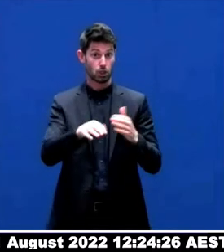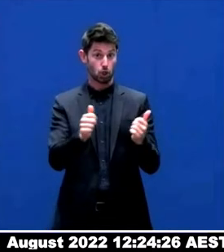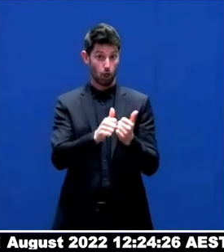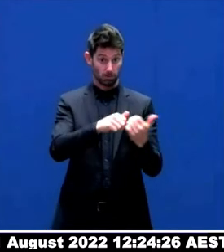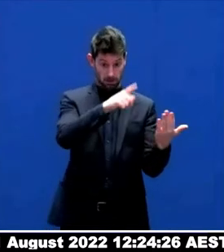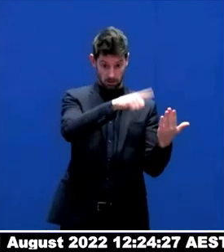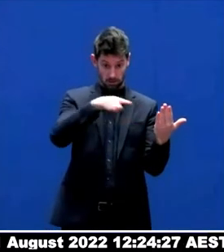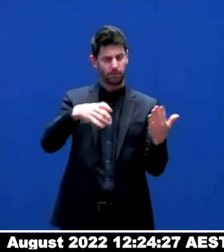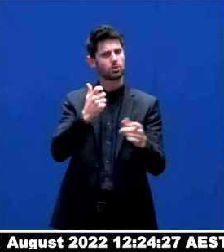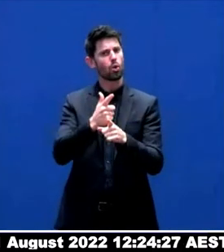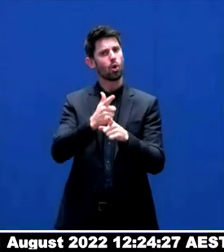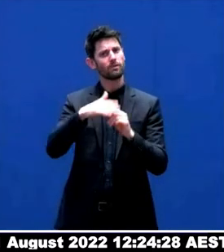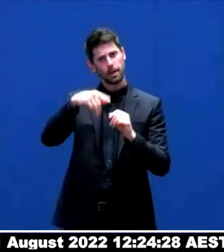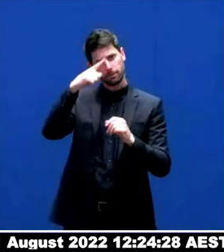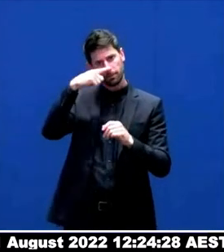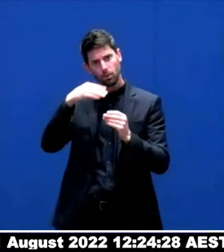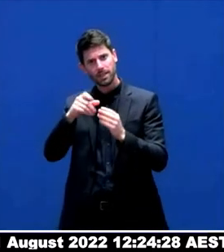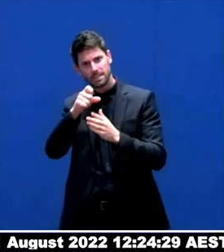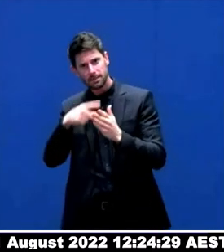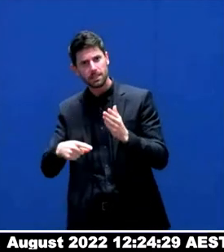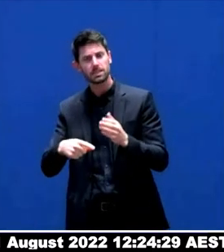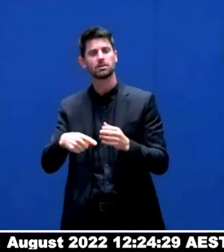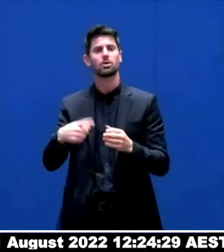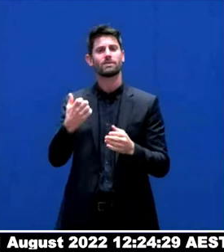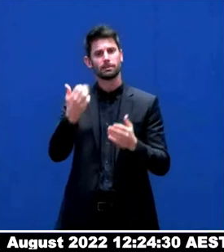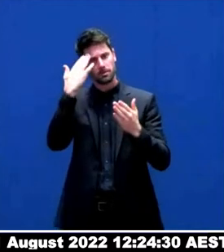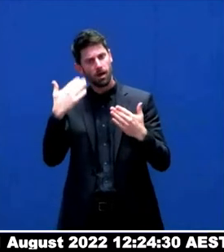to people with a disability, people with mental health, people with mental illness.